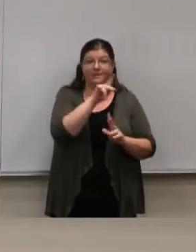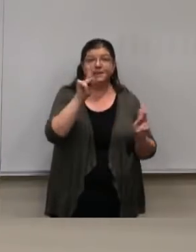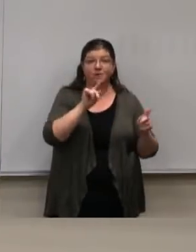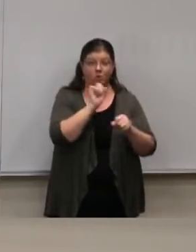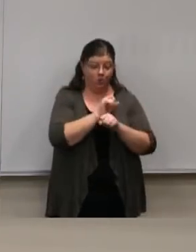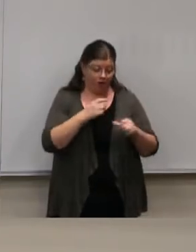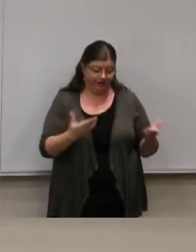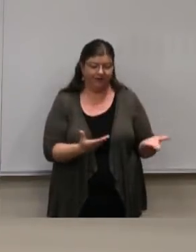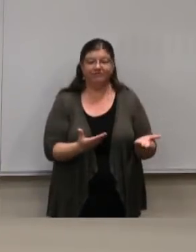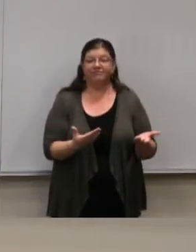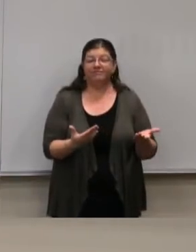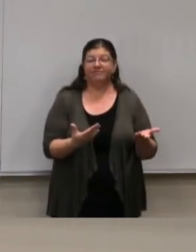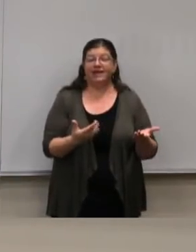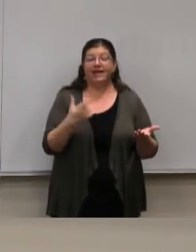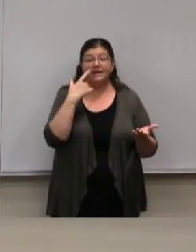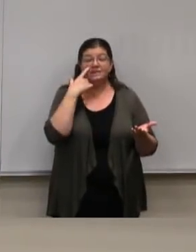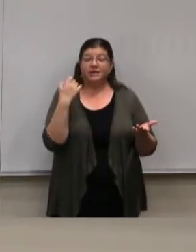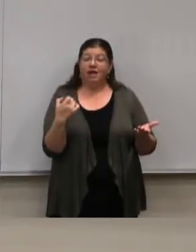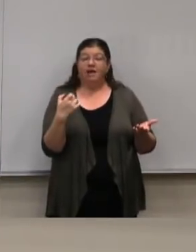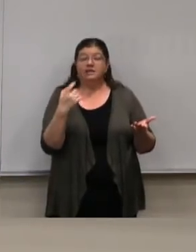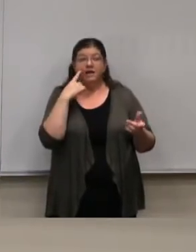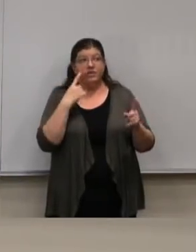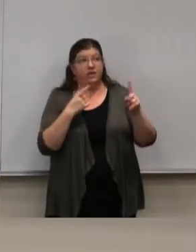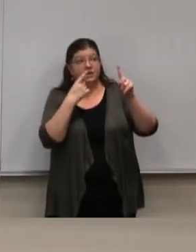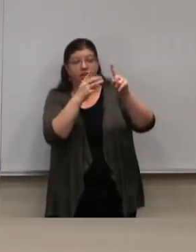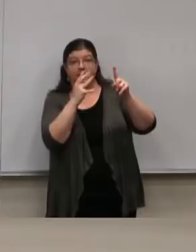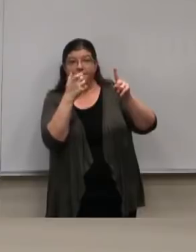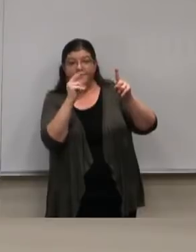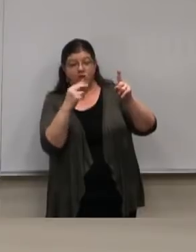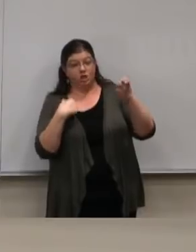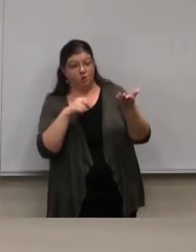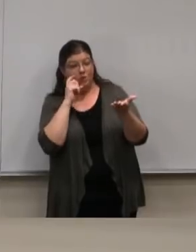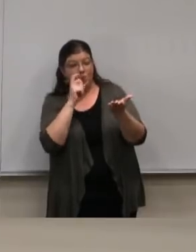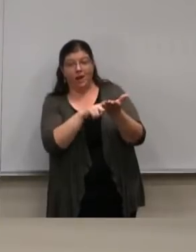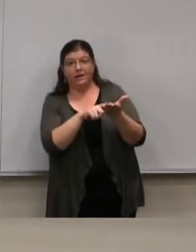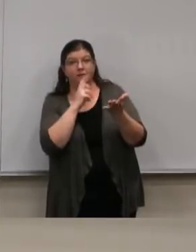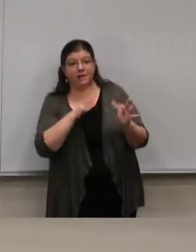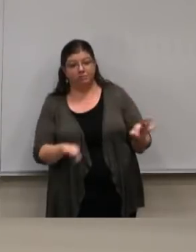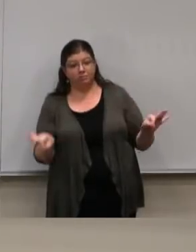and it's because of the mission that we've recognized as being so critical to our community.